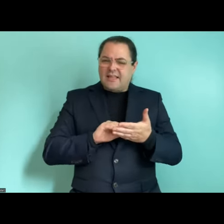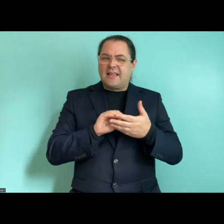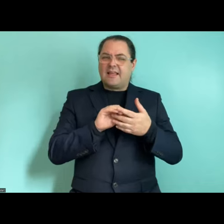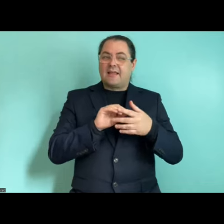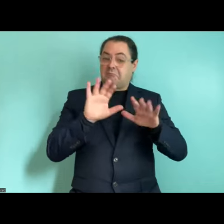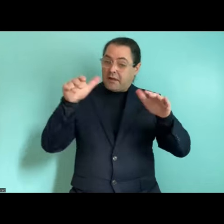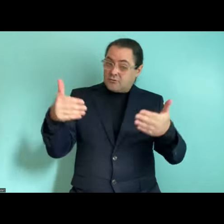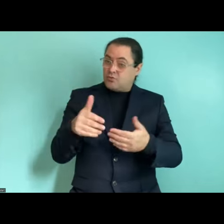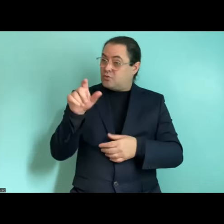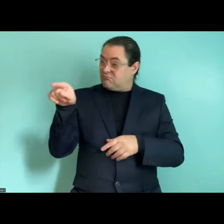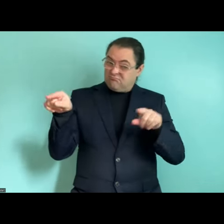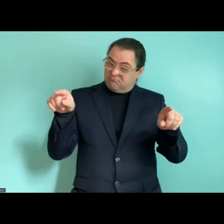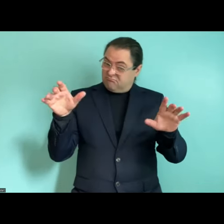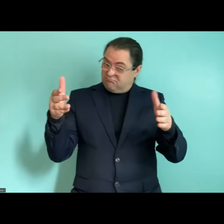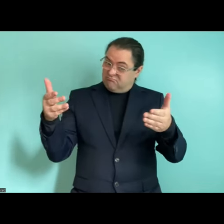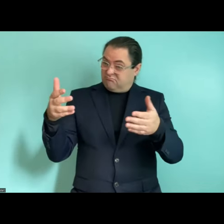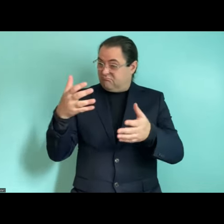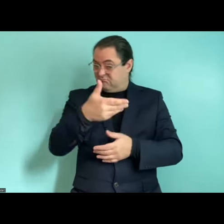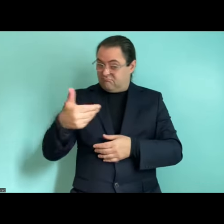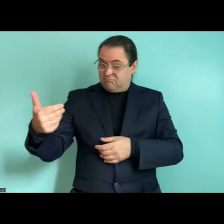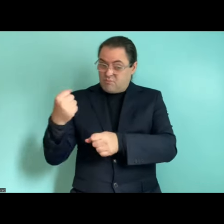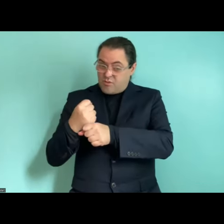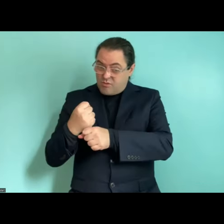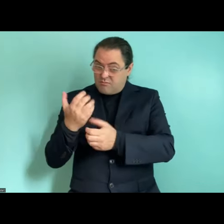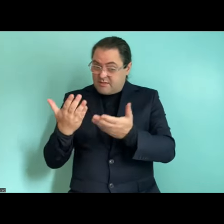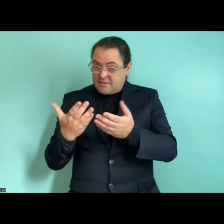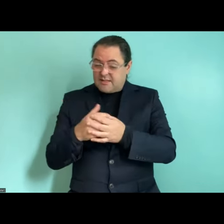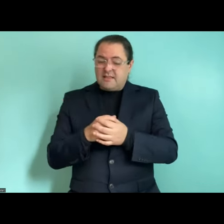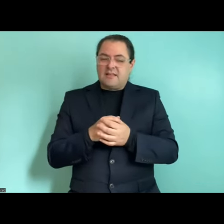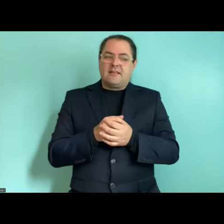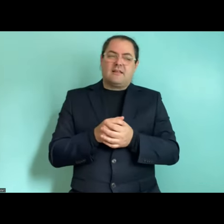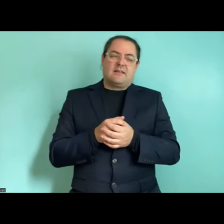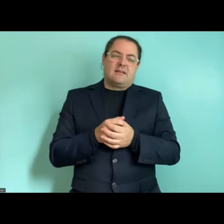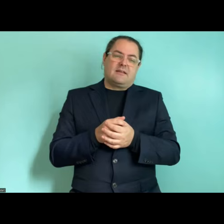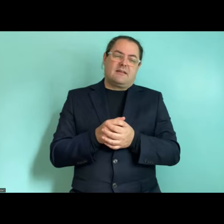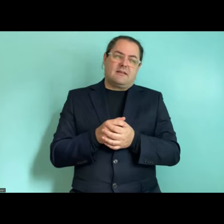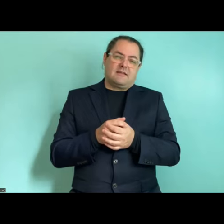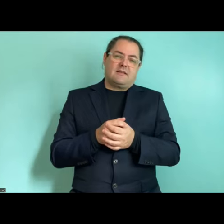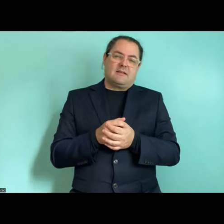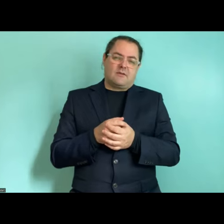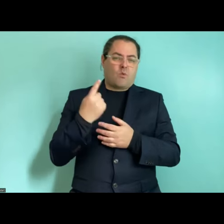12:14:49 We've also worked closely with these some campers. I'm glad that one of them is